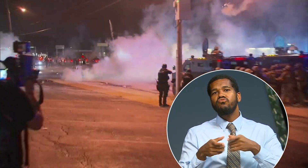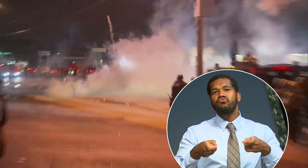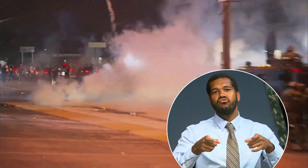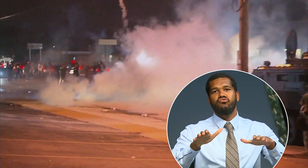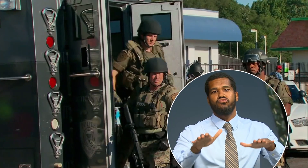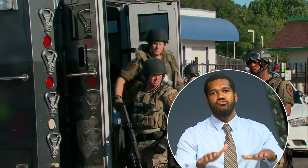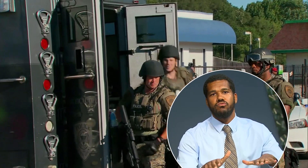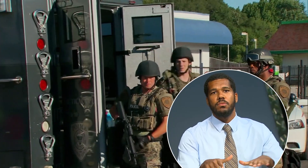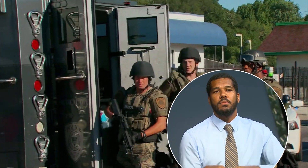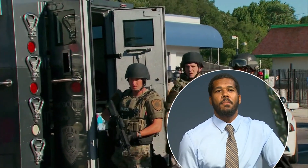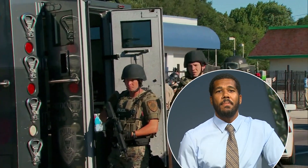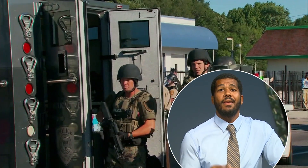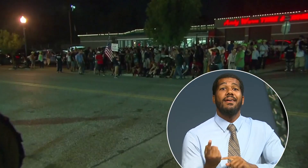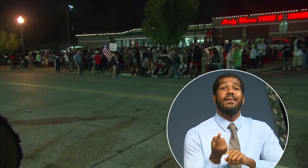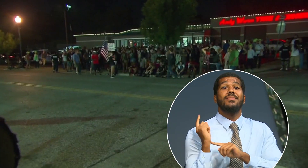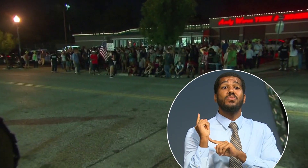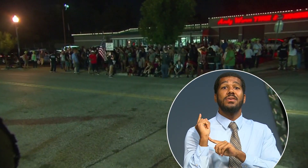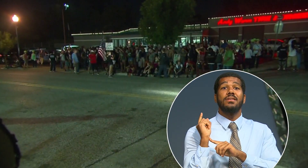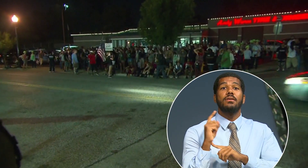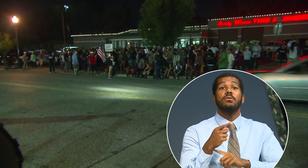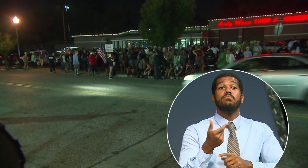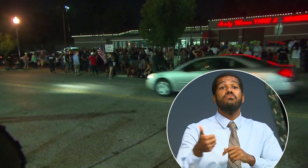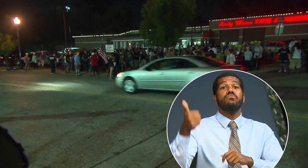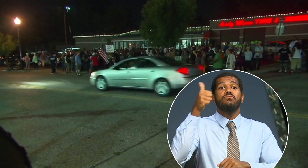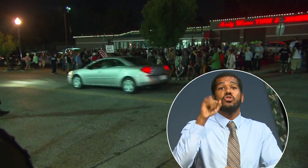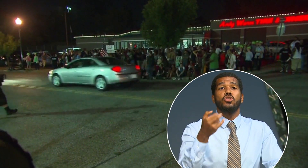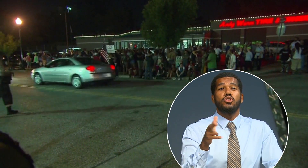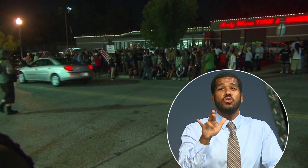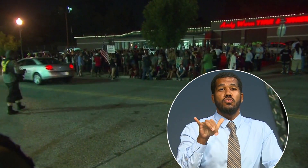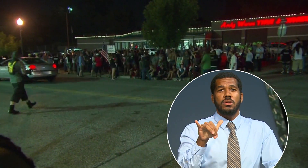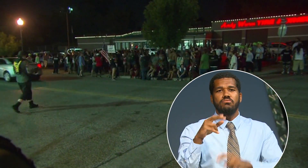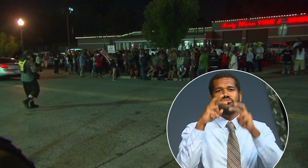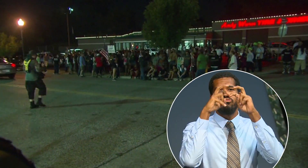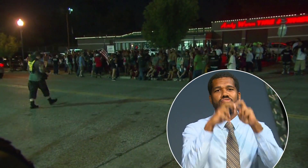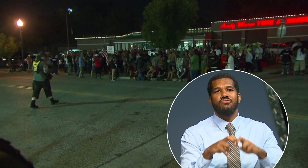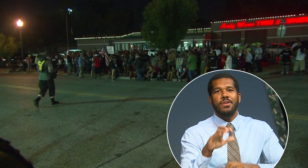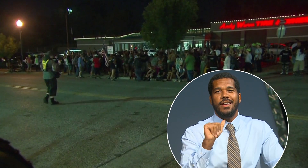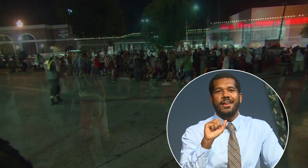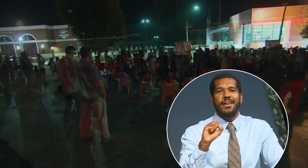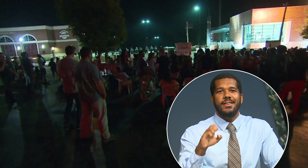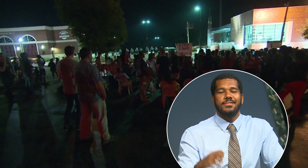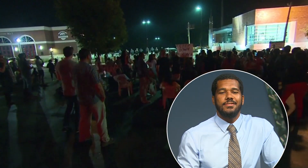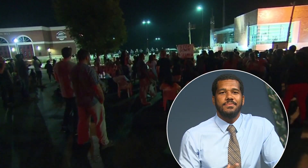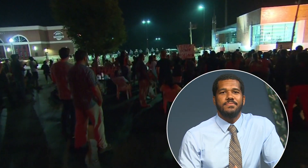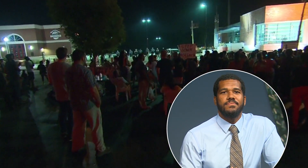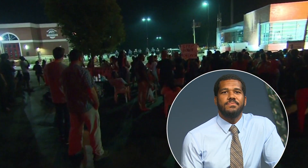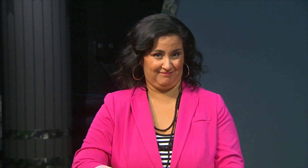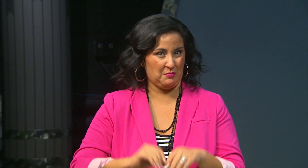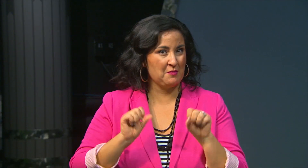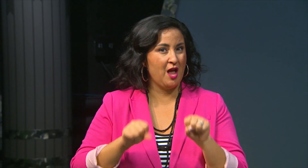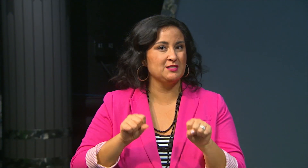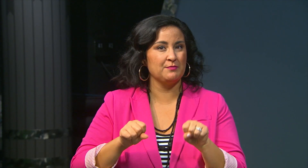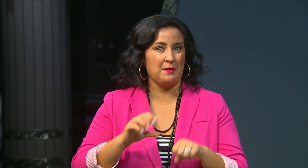protests had become less violent. The case was taken to the grand jury last week.